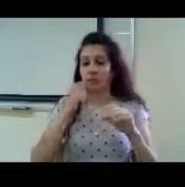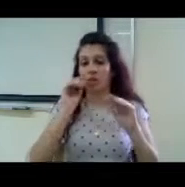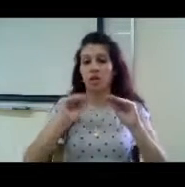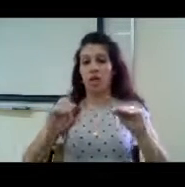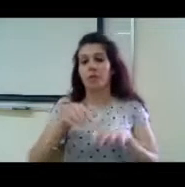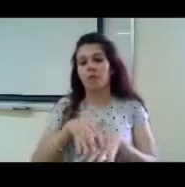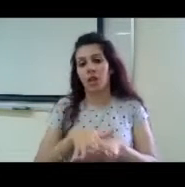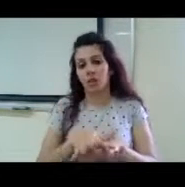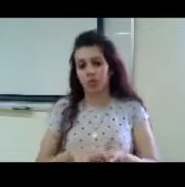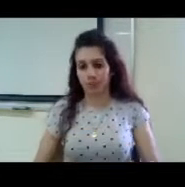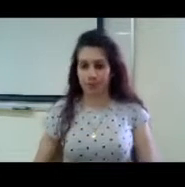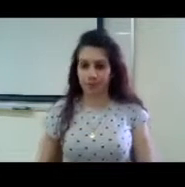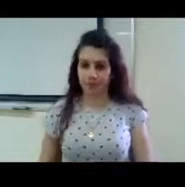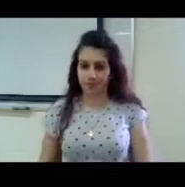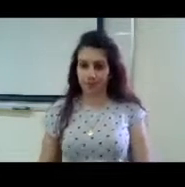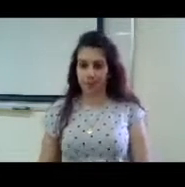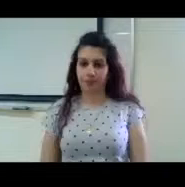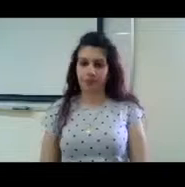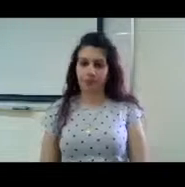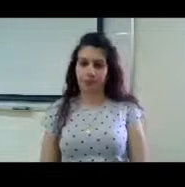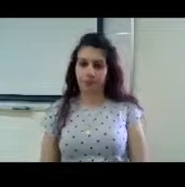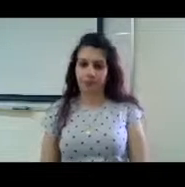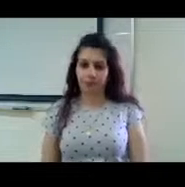course the importance of connected learning through the support of the